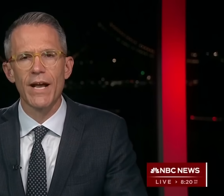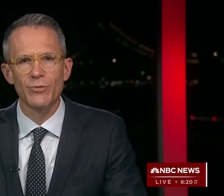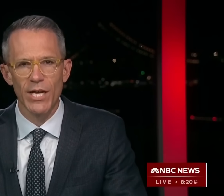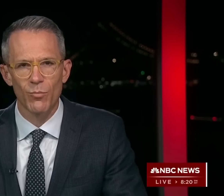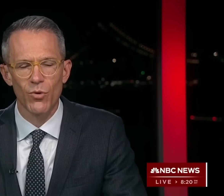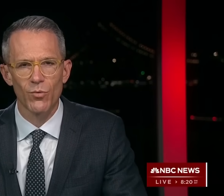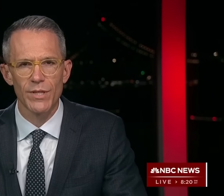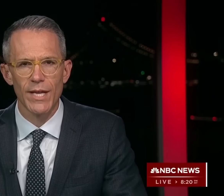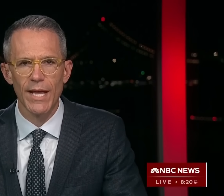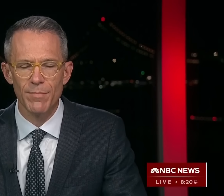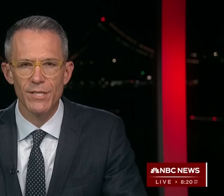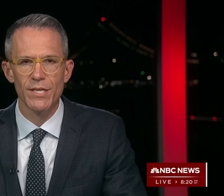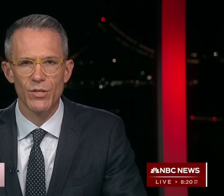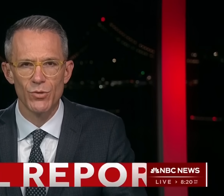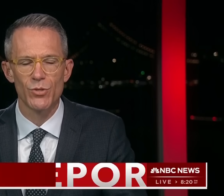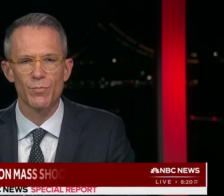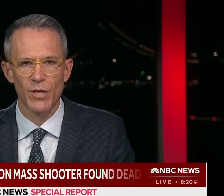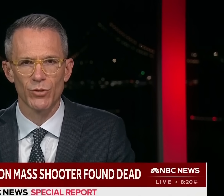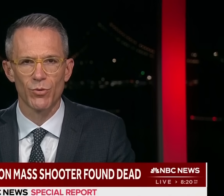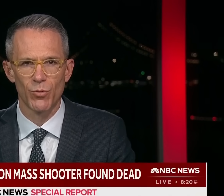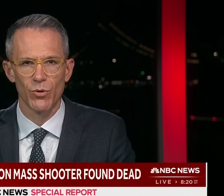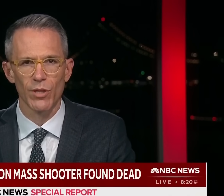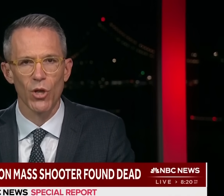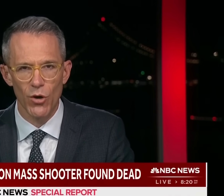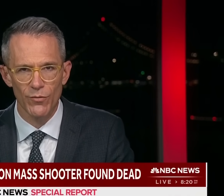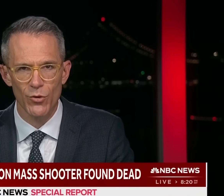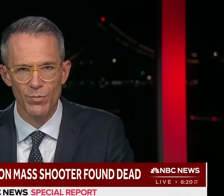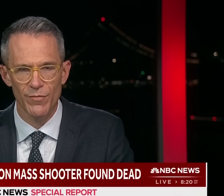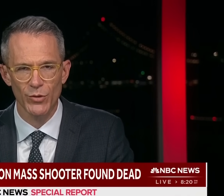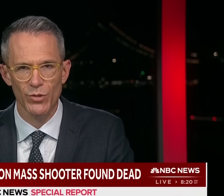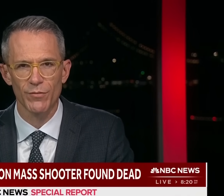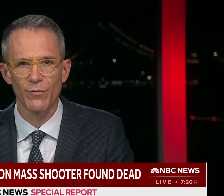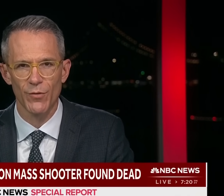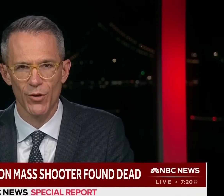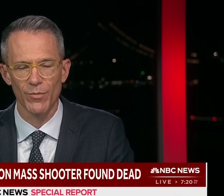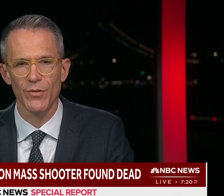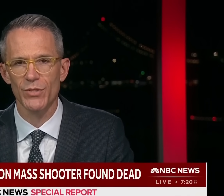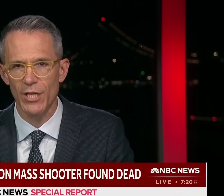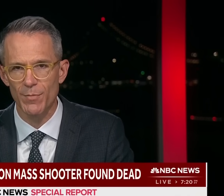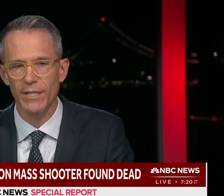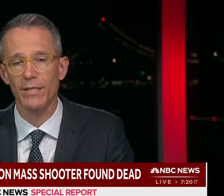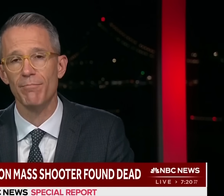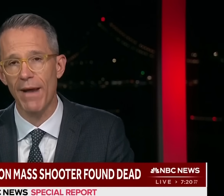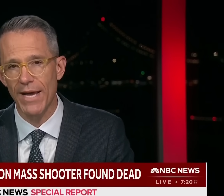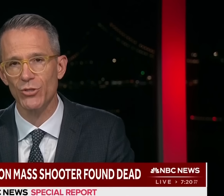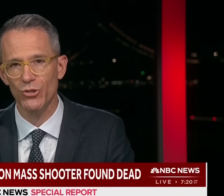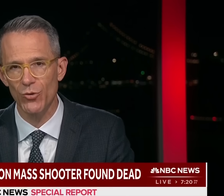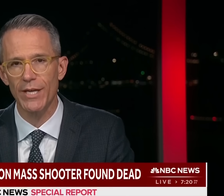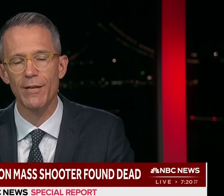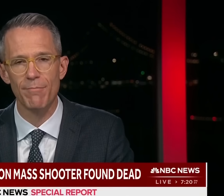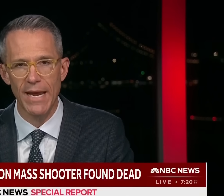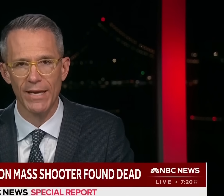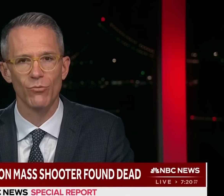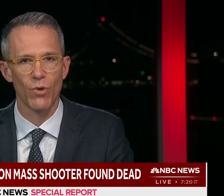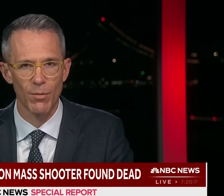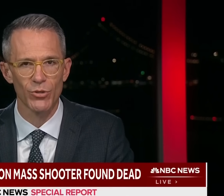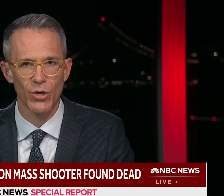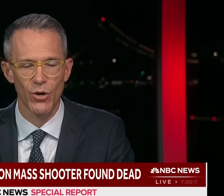THIS IS AN NBC NEWS SPECIAL REPORT. GOOD EVENING. I'M JACOB WARD WITH AN NBC NEWS SPECIAL REPORT.